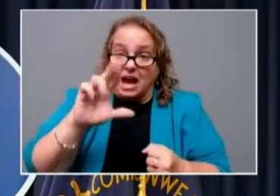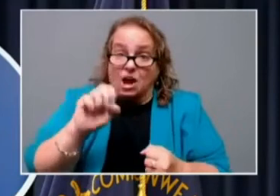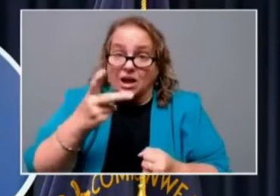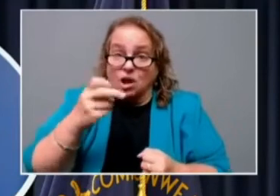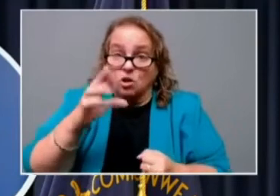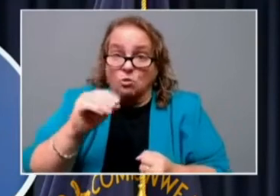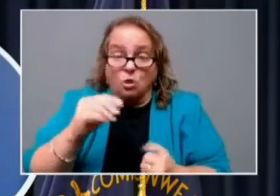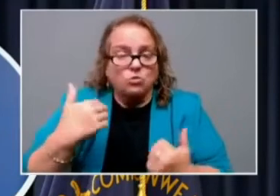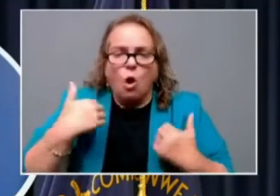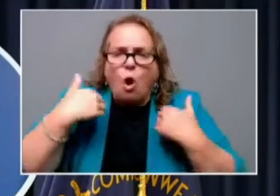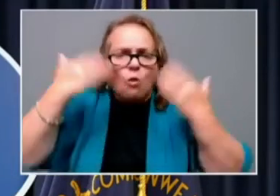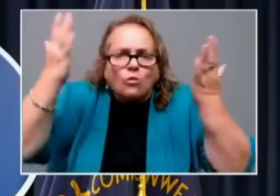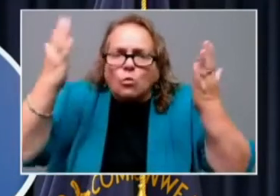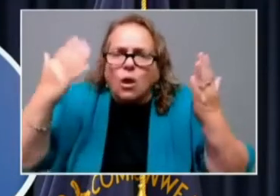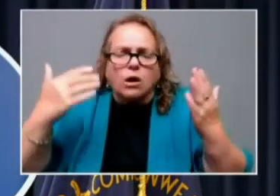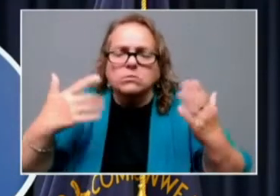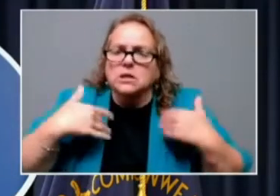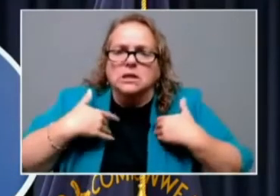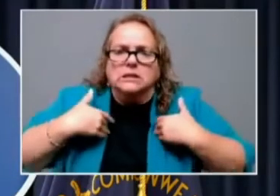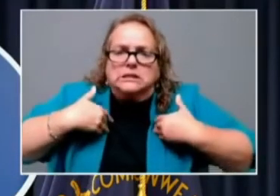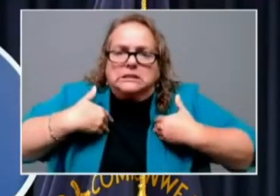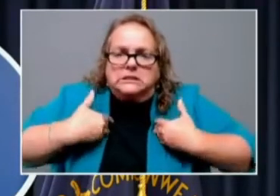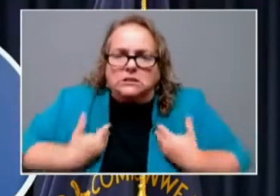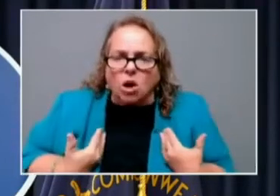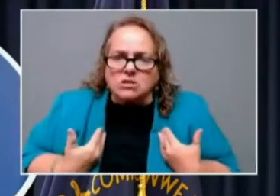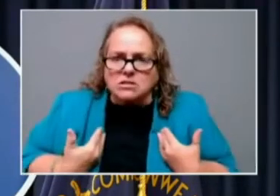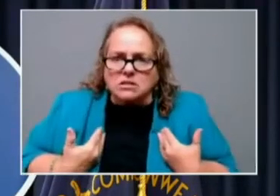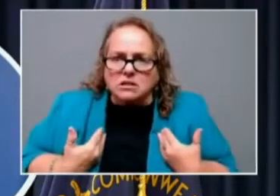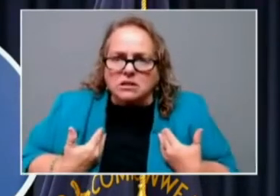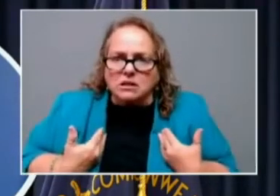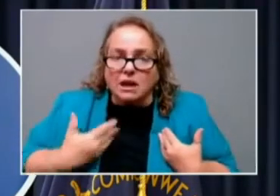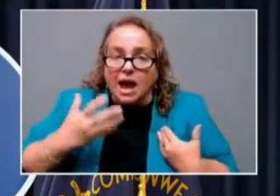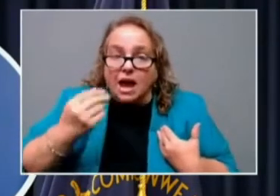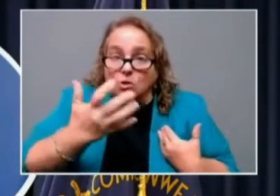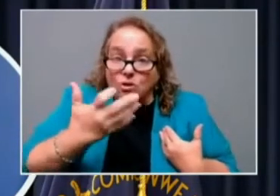and what you'll hear, It's a way to get that done or two things getting